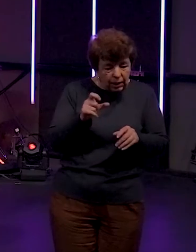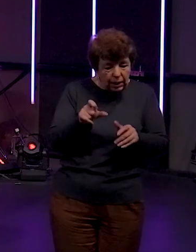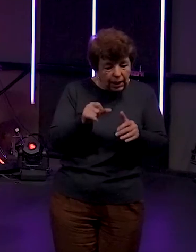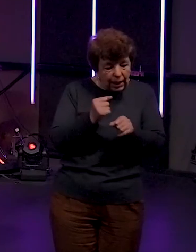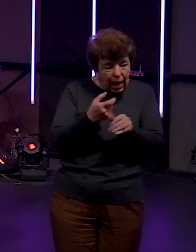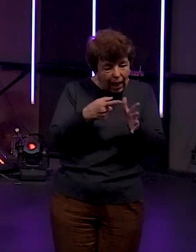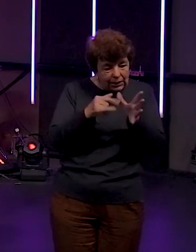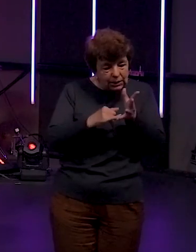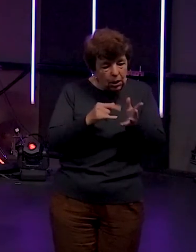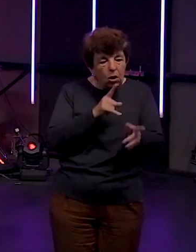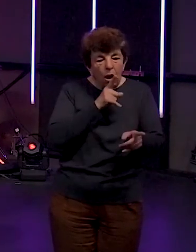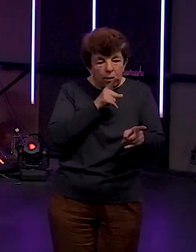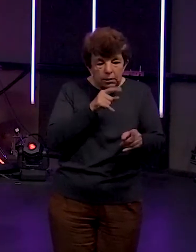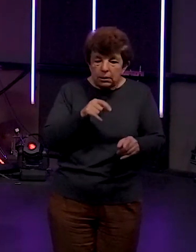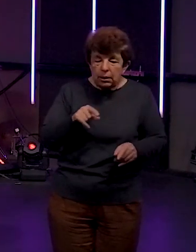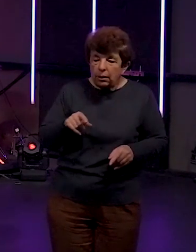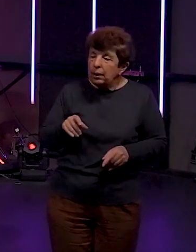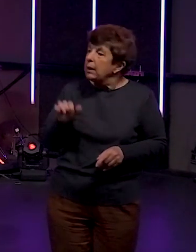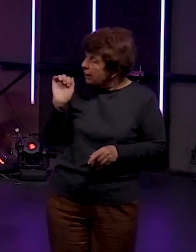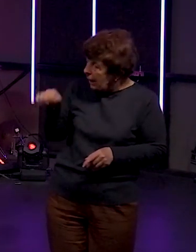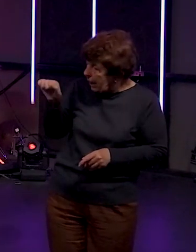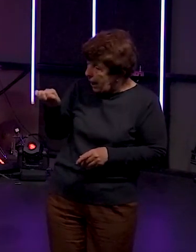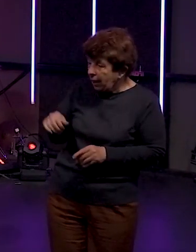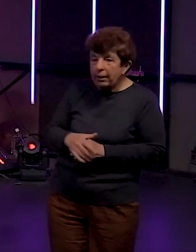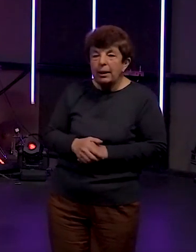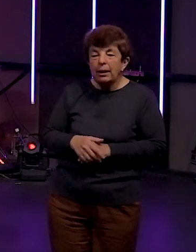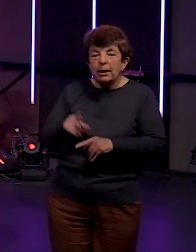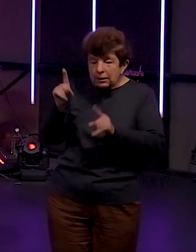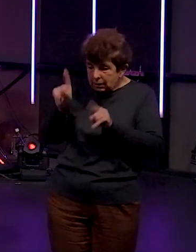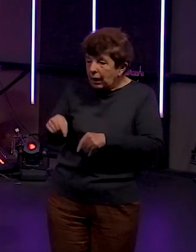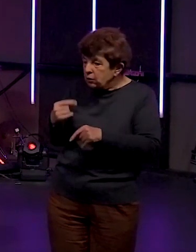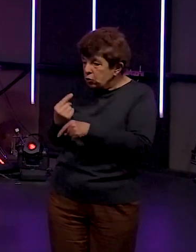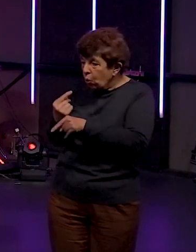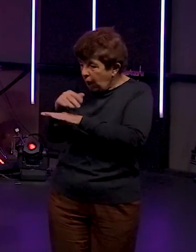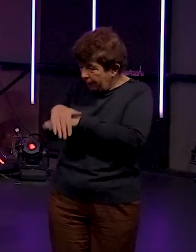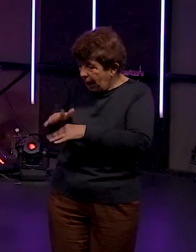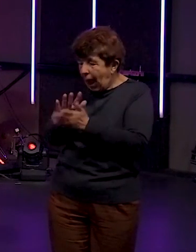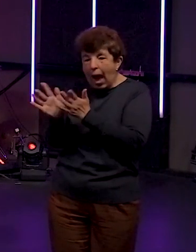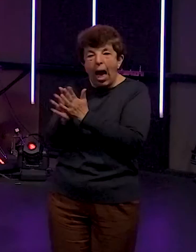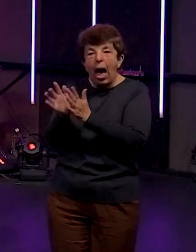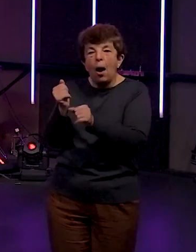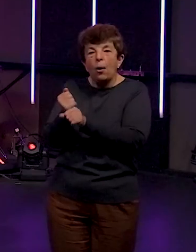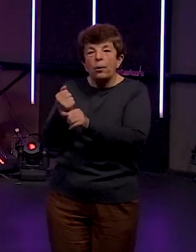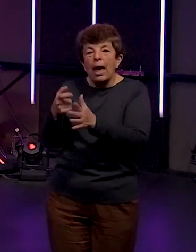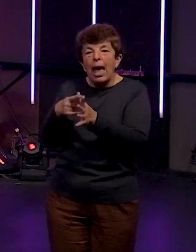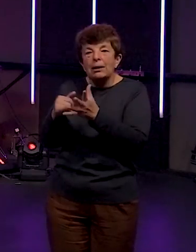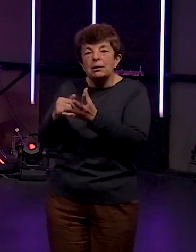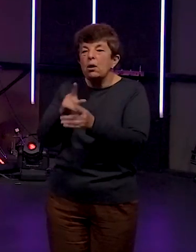lighting? They immediately said yes and started to tell me how gas light's work.